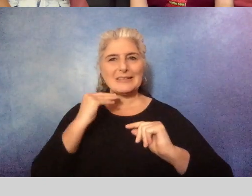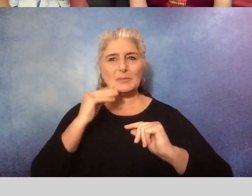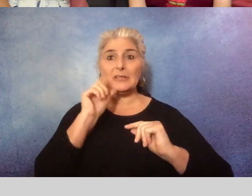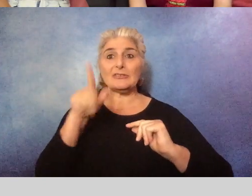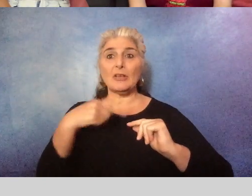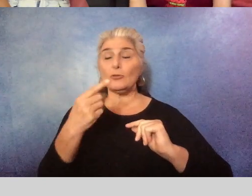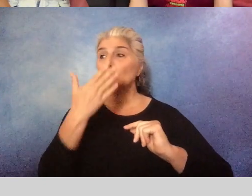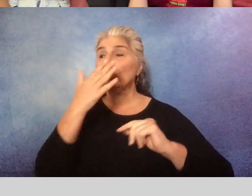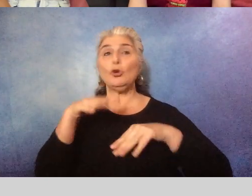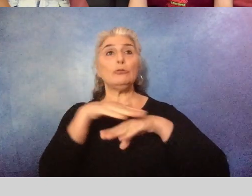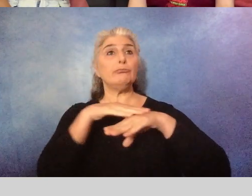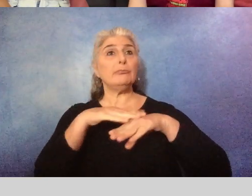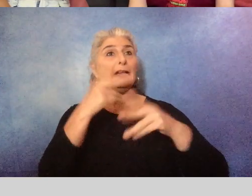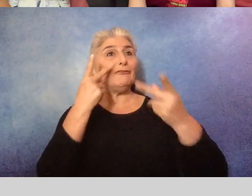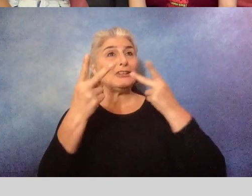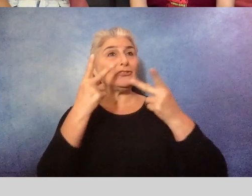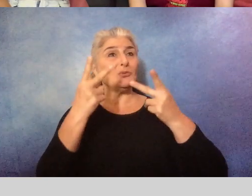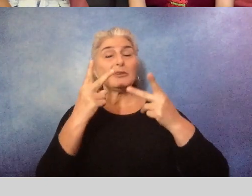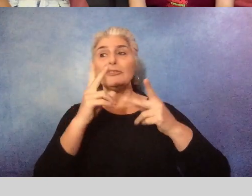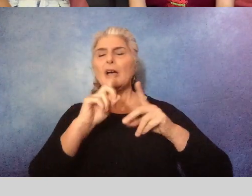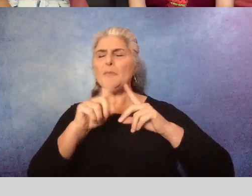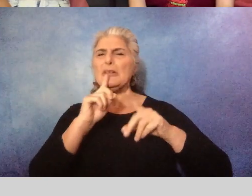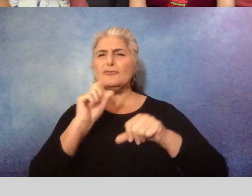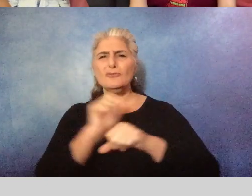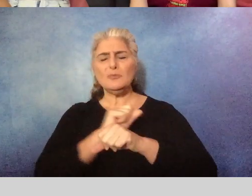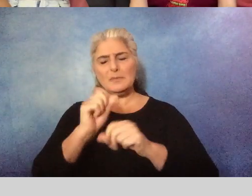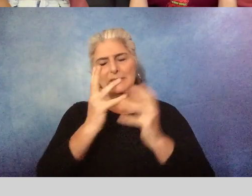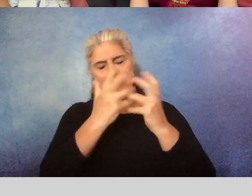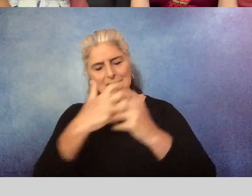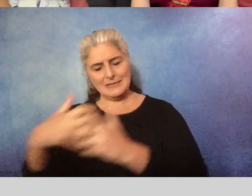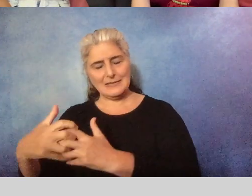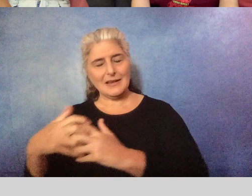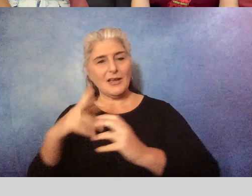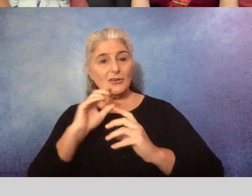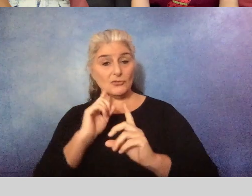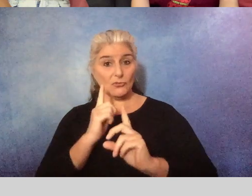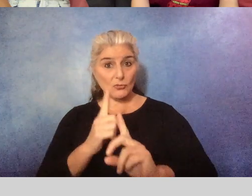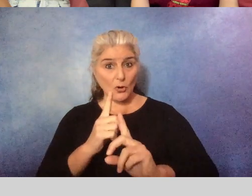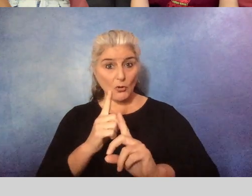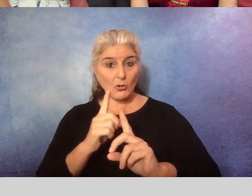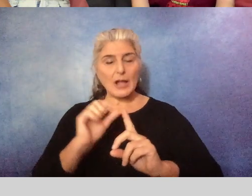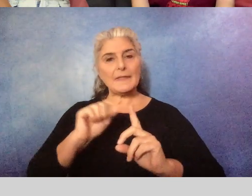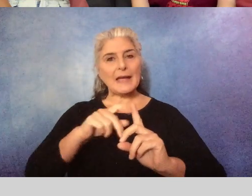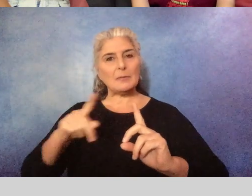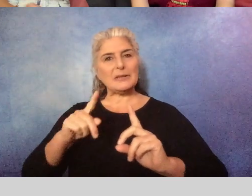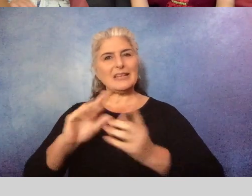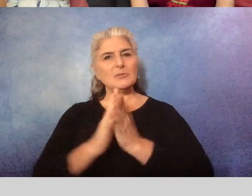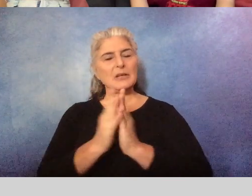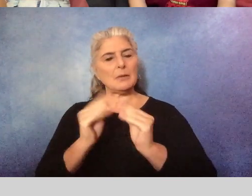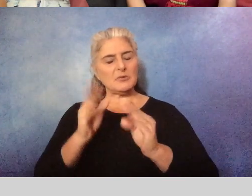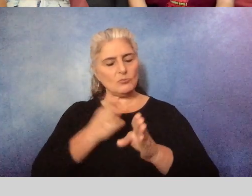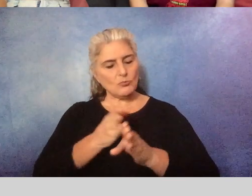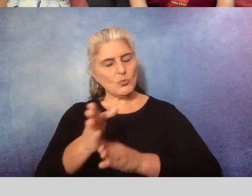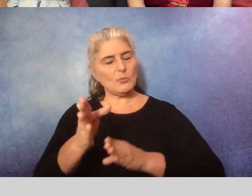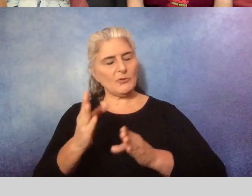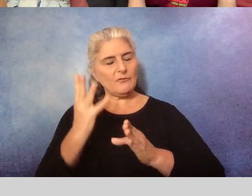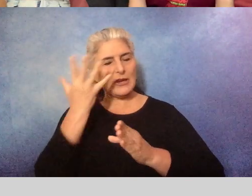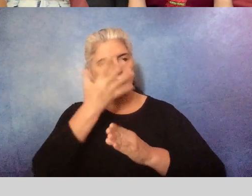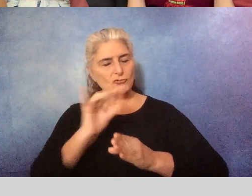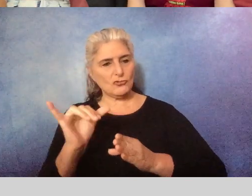And there result of all of that is on application with a more professional looking cues them to the brand standards.